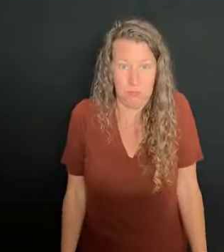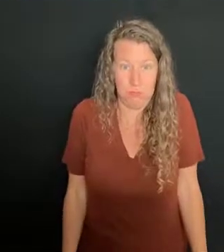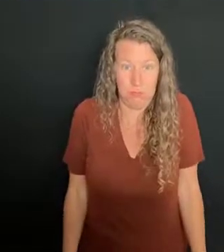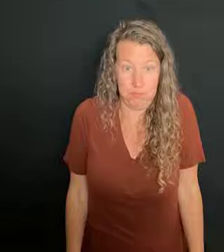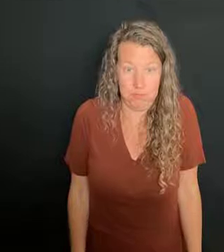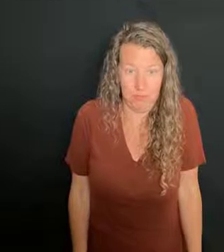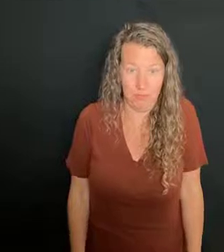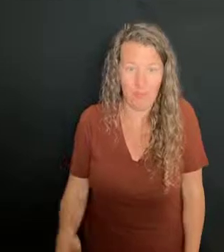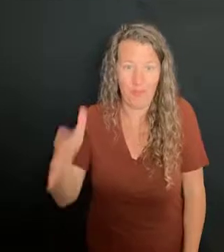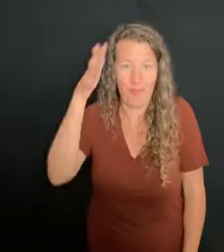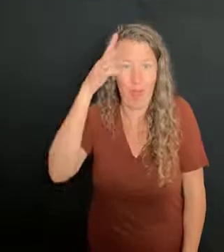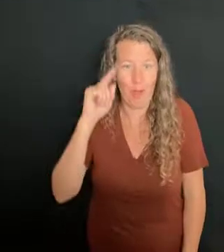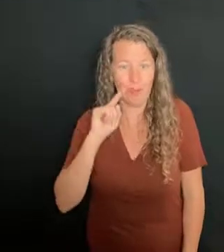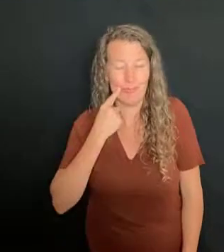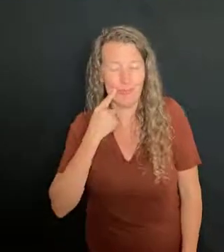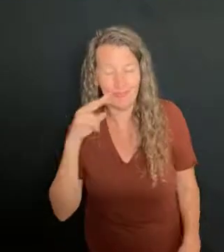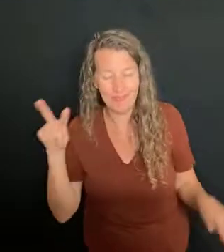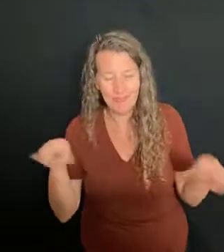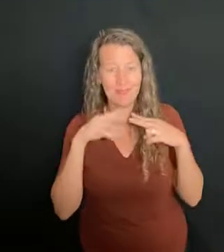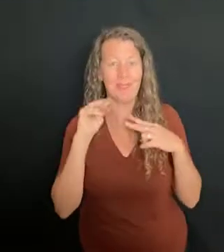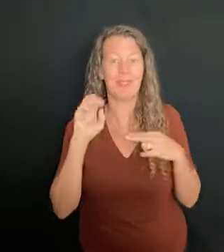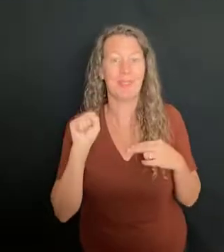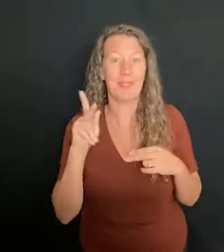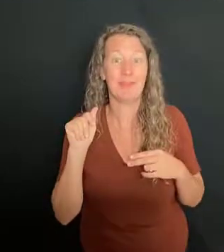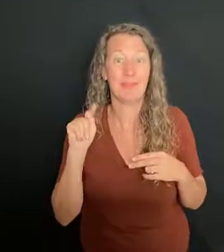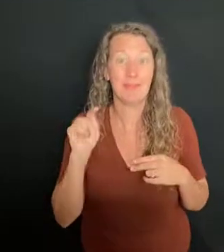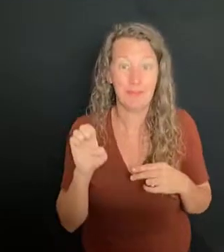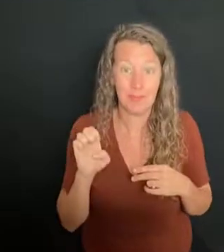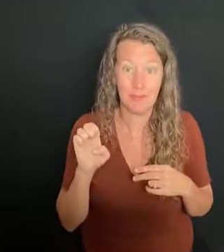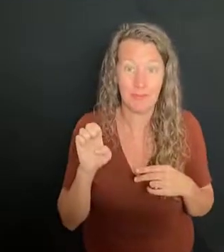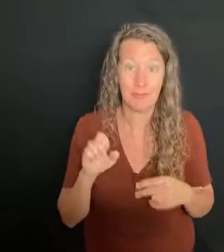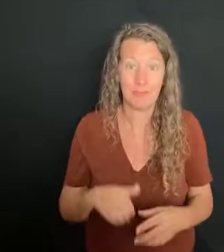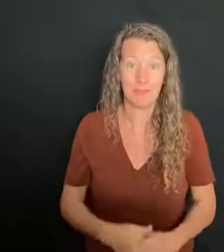drawings show an alarm clock and a box filled with small objects.